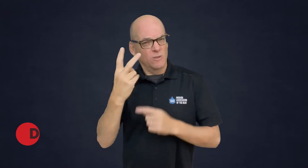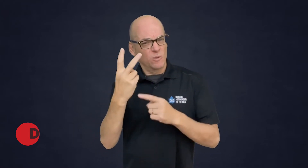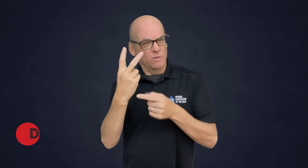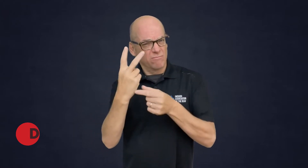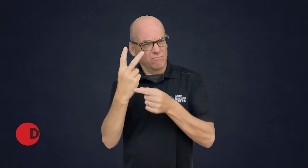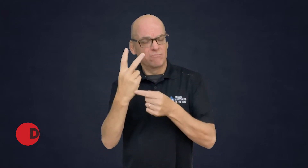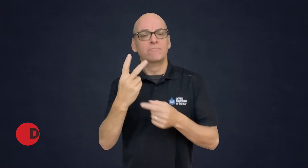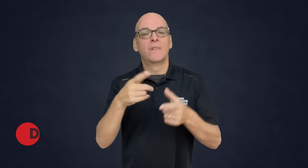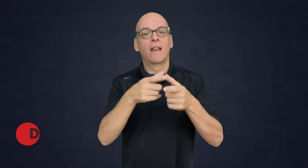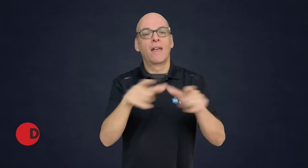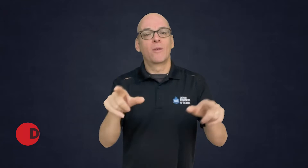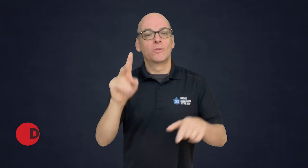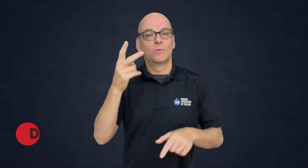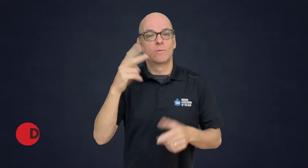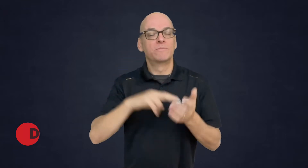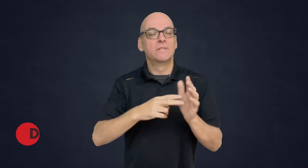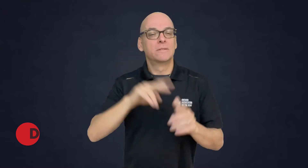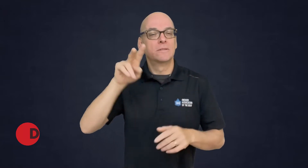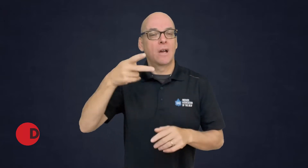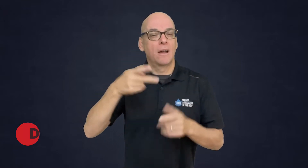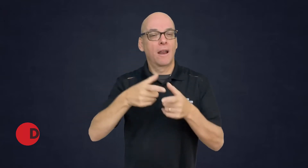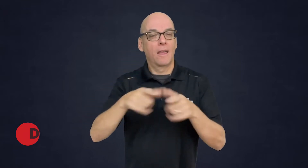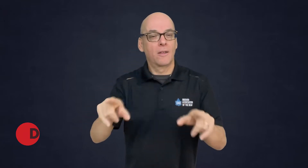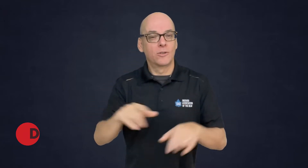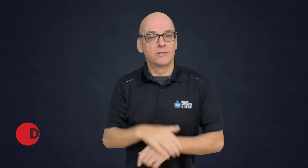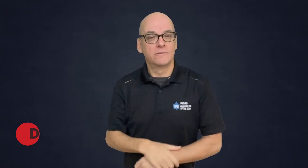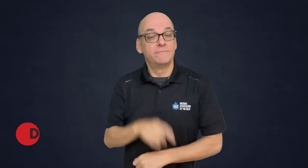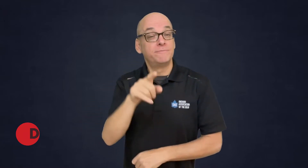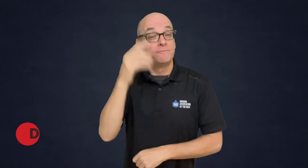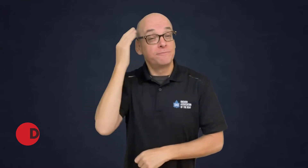What is "L2"? Language 2, meaning second language.